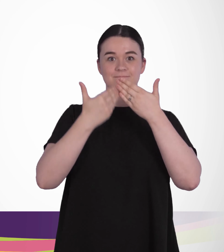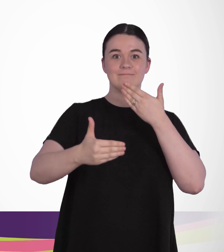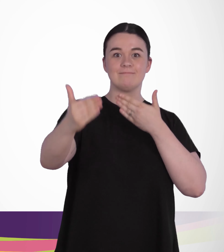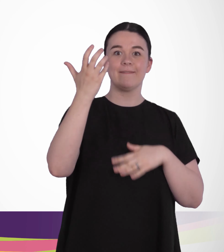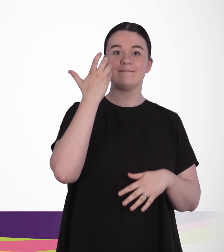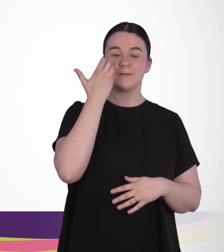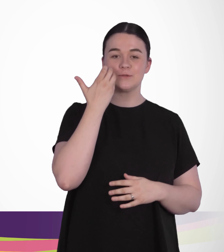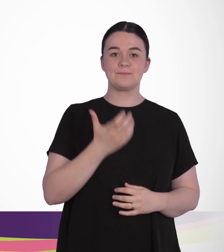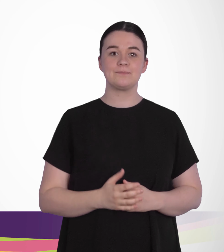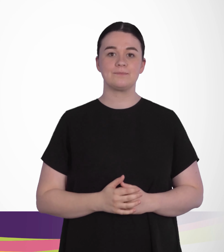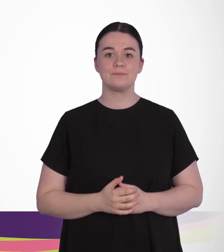for the future of Australia’s children and their families.